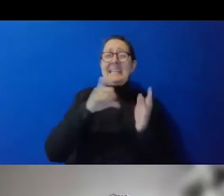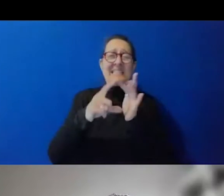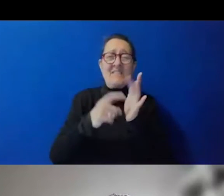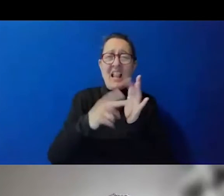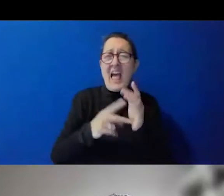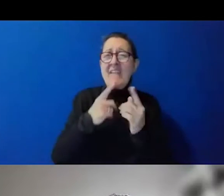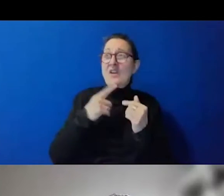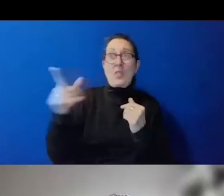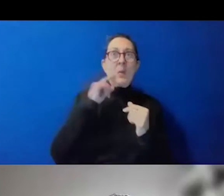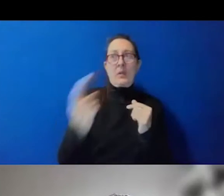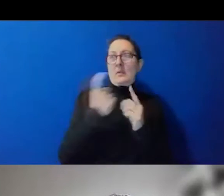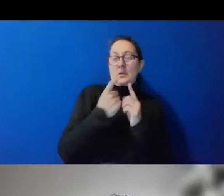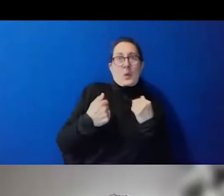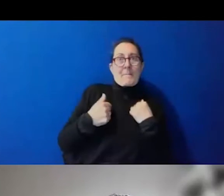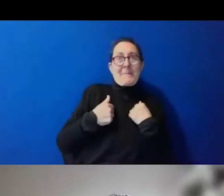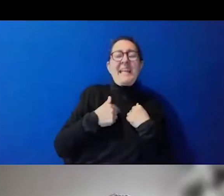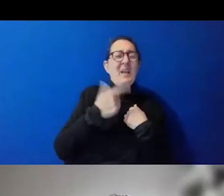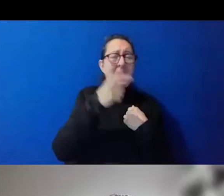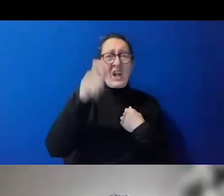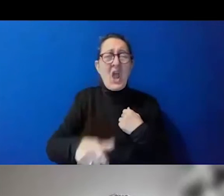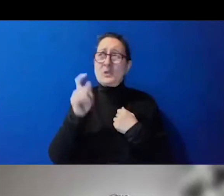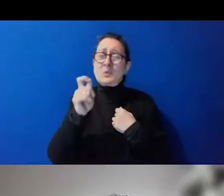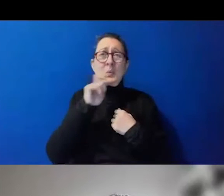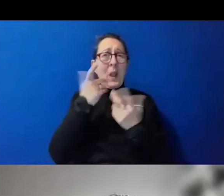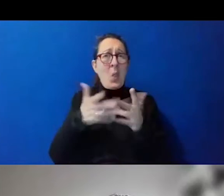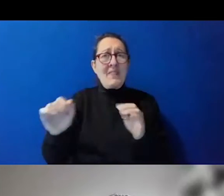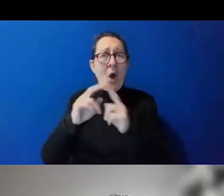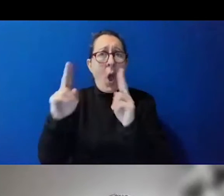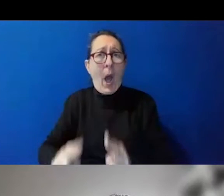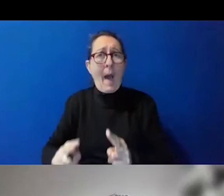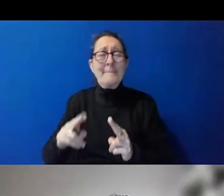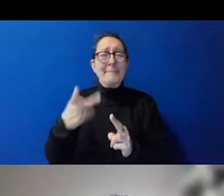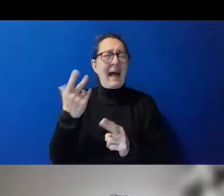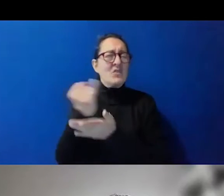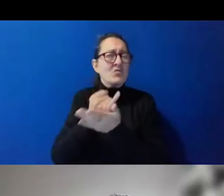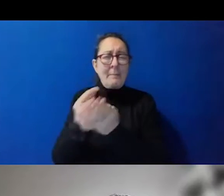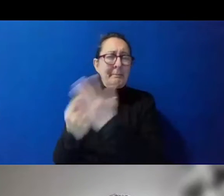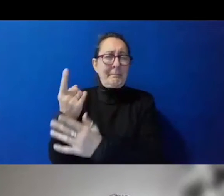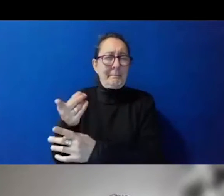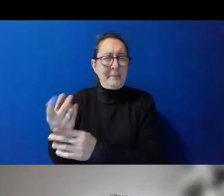to the courthouse and so we often are able to do those kinds of things that may not be possible um